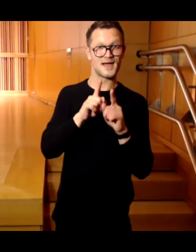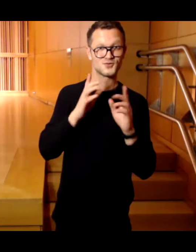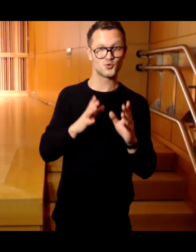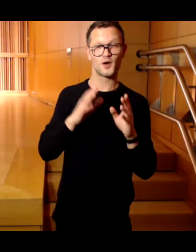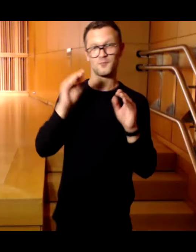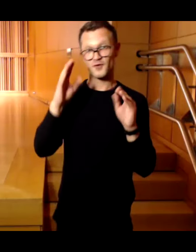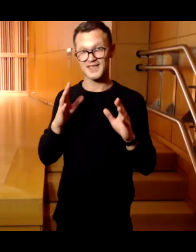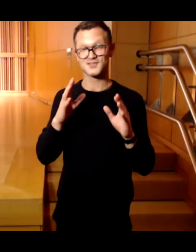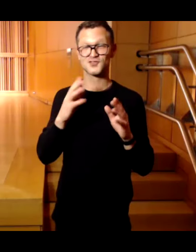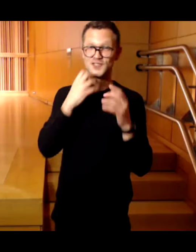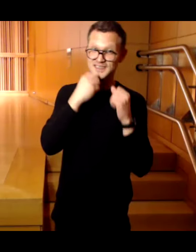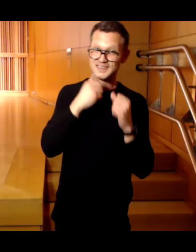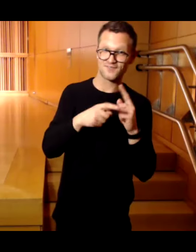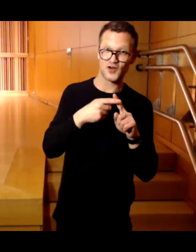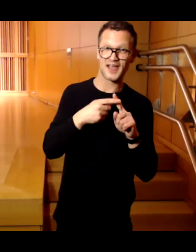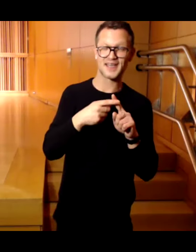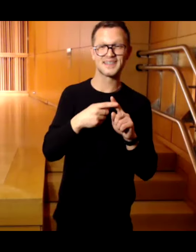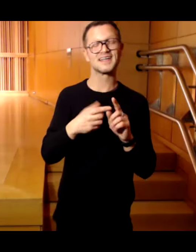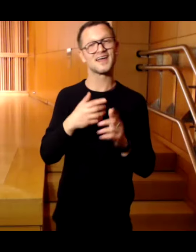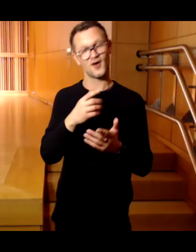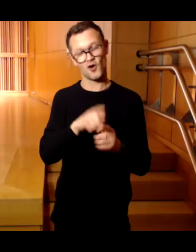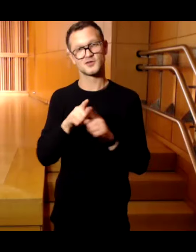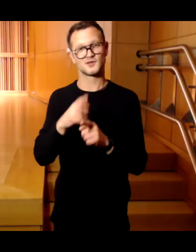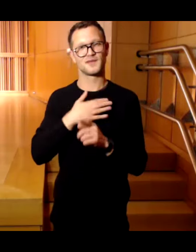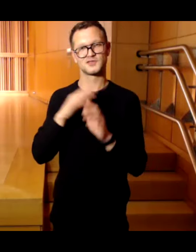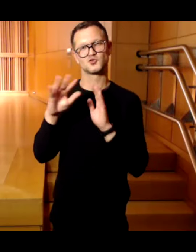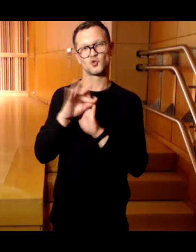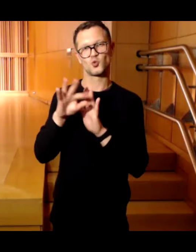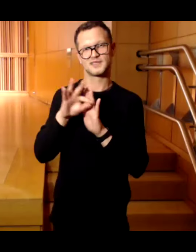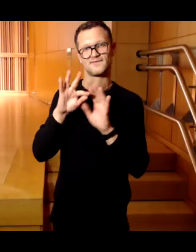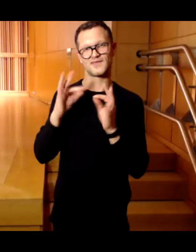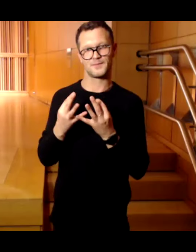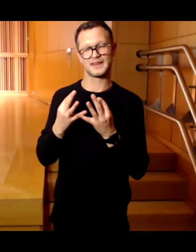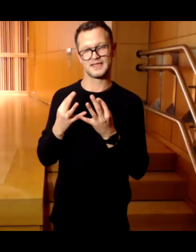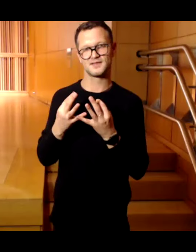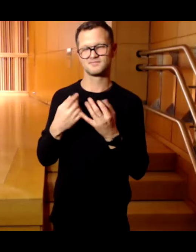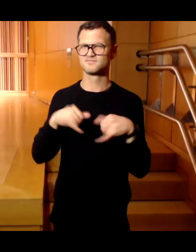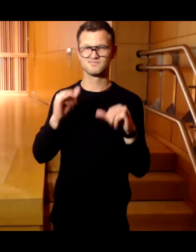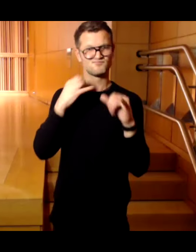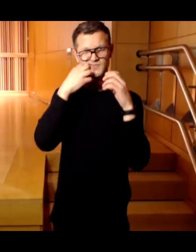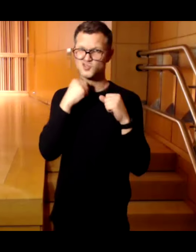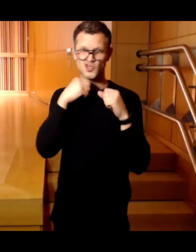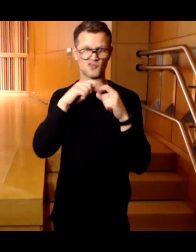In sum, my chosen family. I still cherish the day when Robert called me.